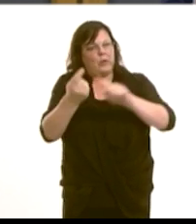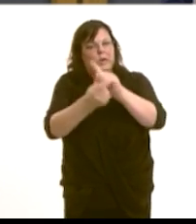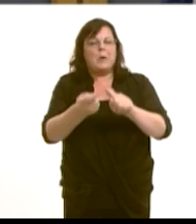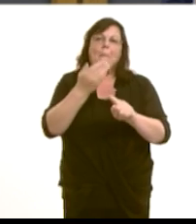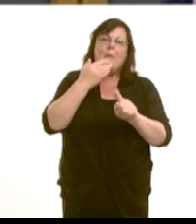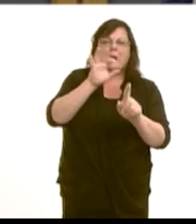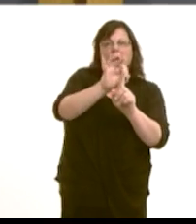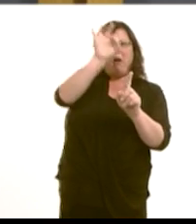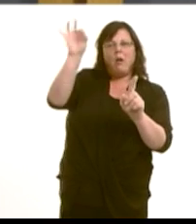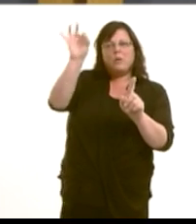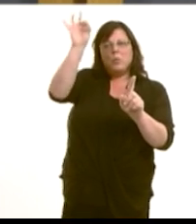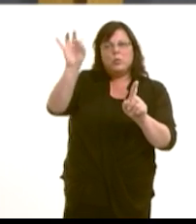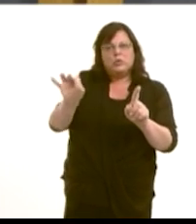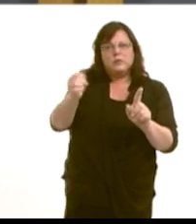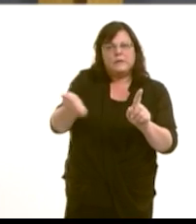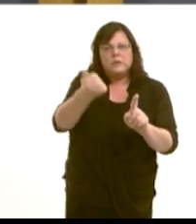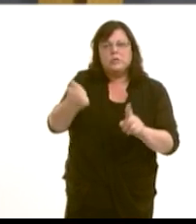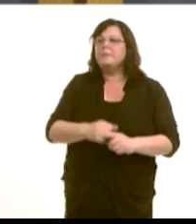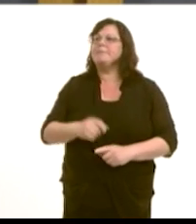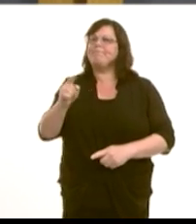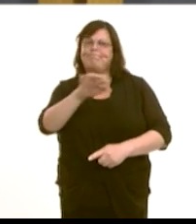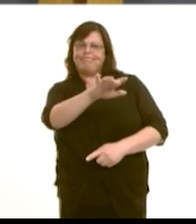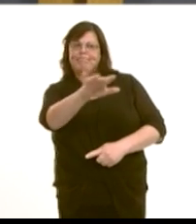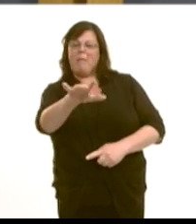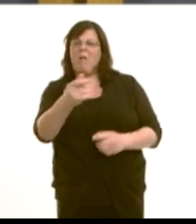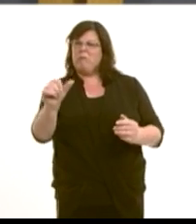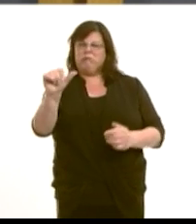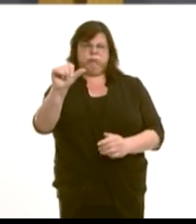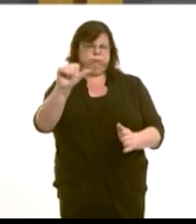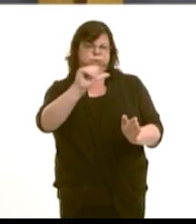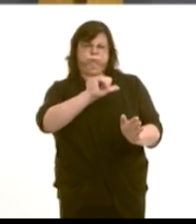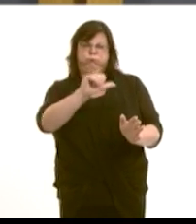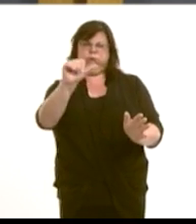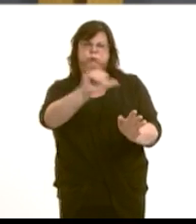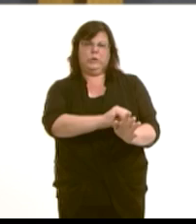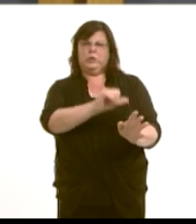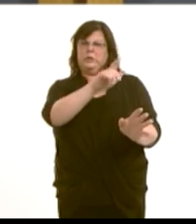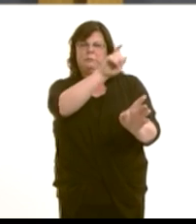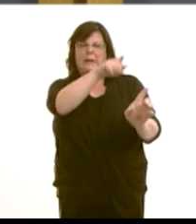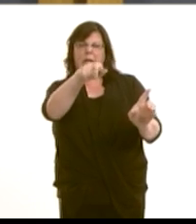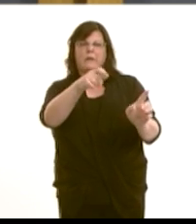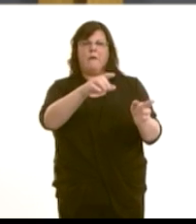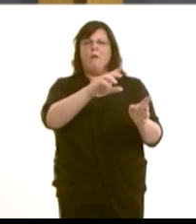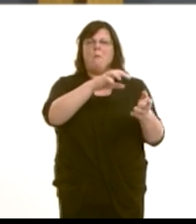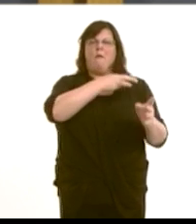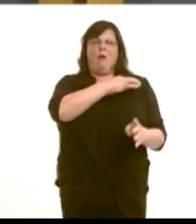Neil McEvoy: There were hundreds of delegates, from the third sector, from Government, yet